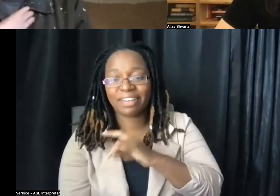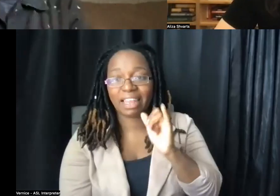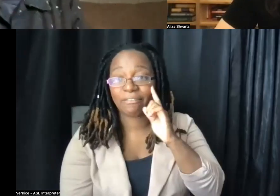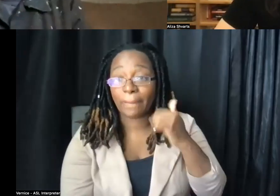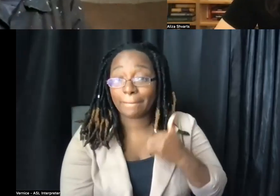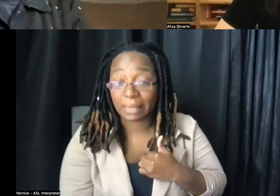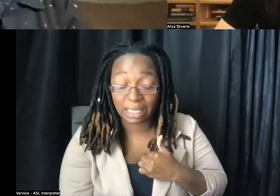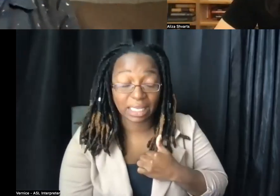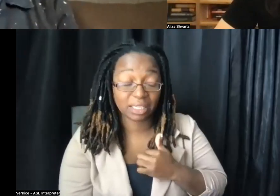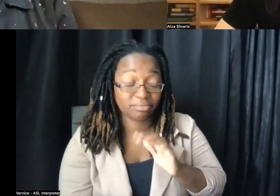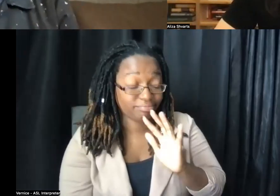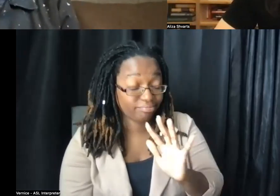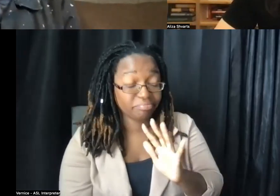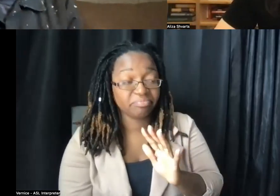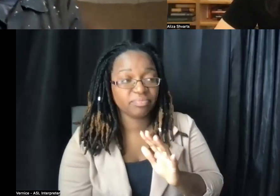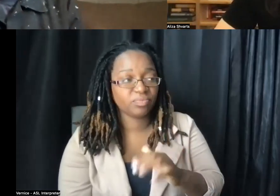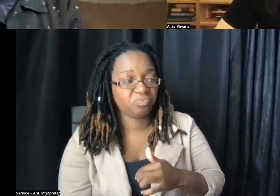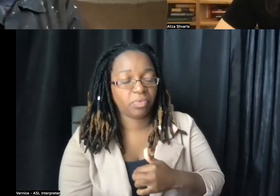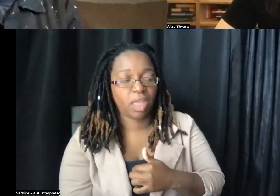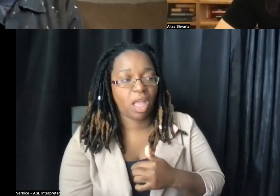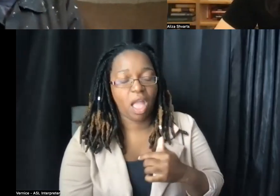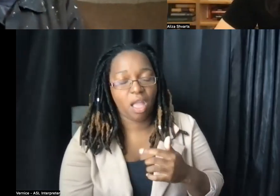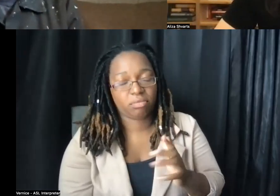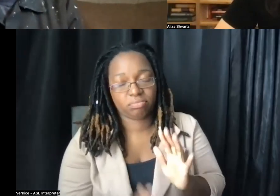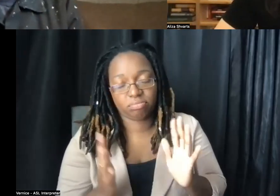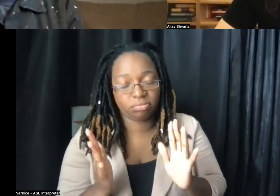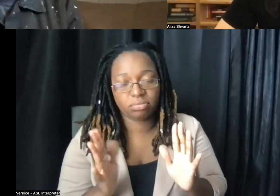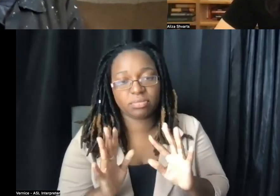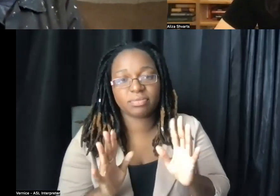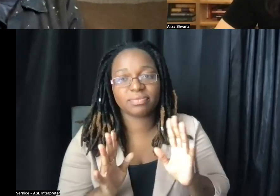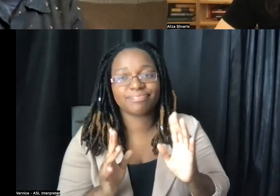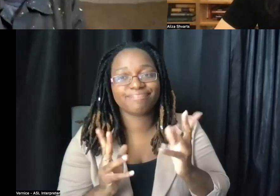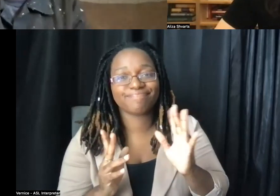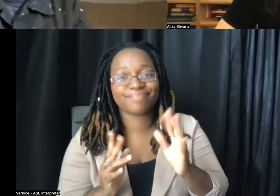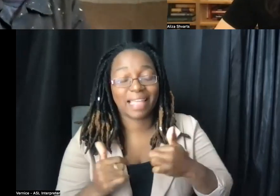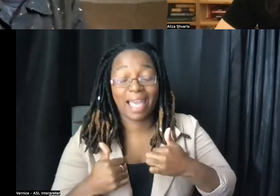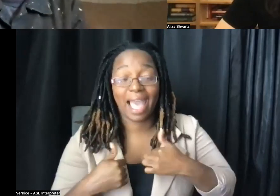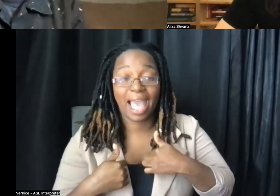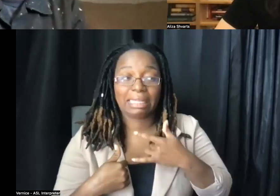dimension potentially. MEREDITH TALUSAN: Yeah, and I feel for me at least,